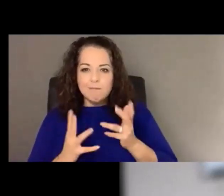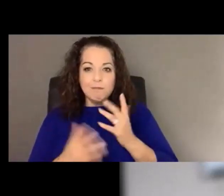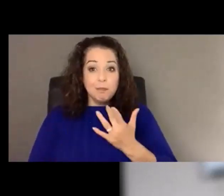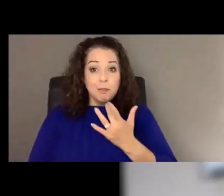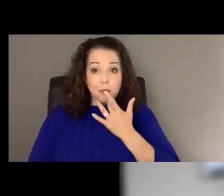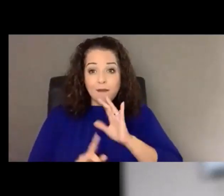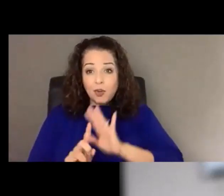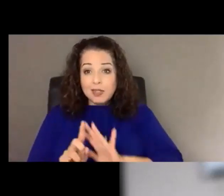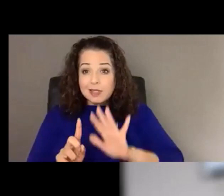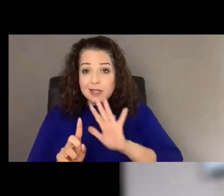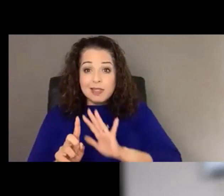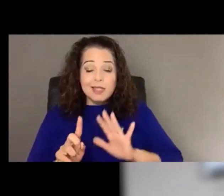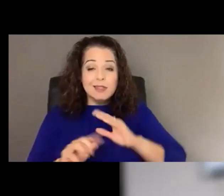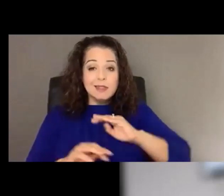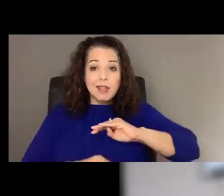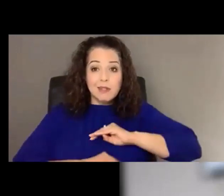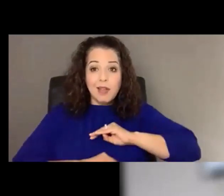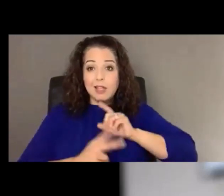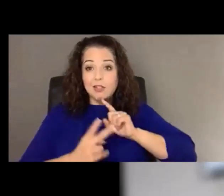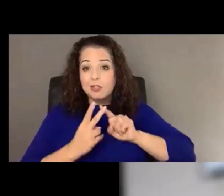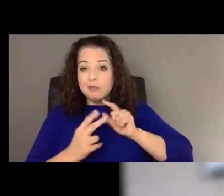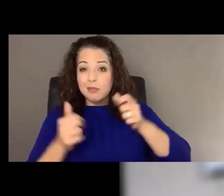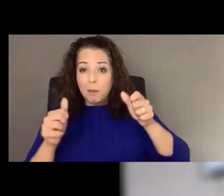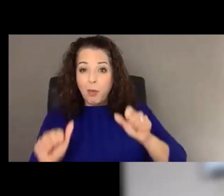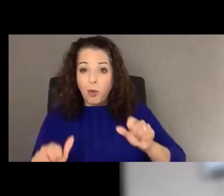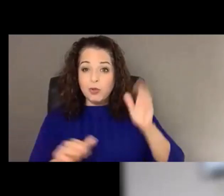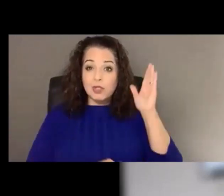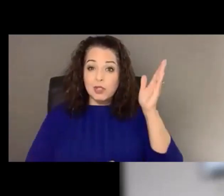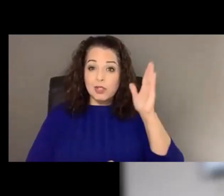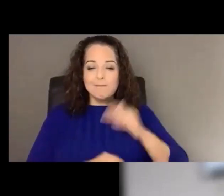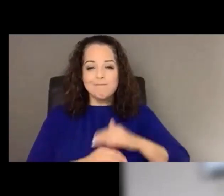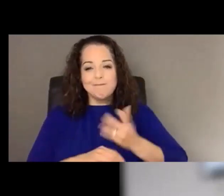satisfaction in posters, we can't speak to that from this work.